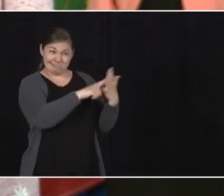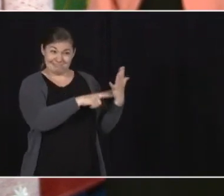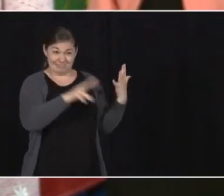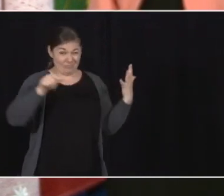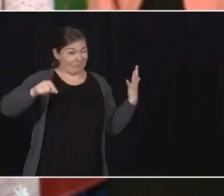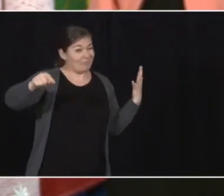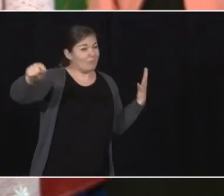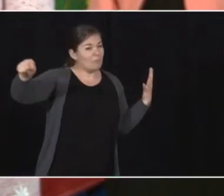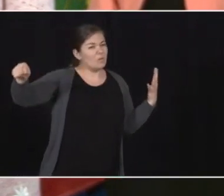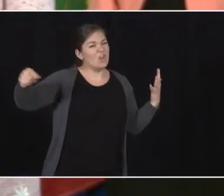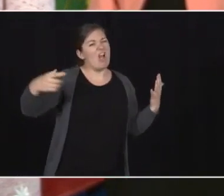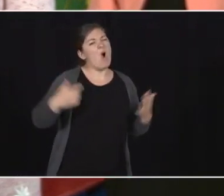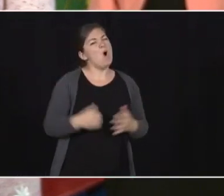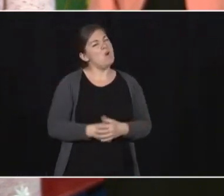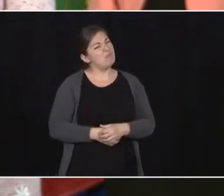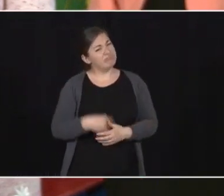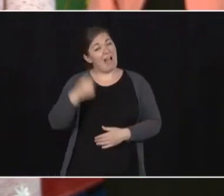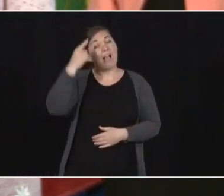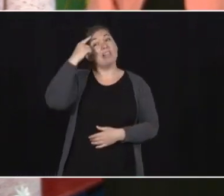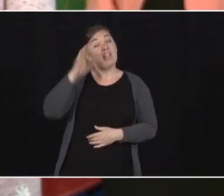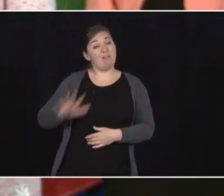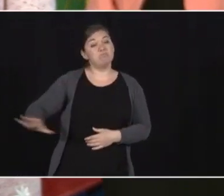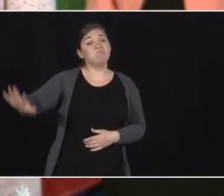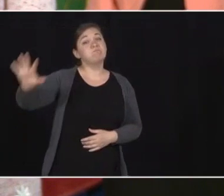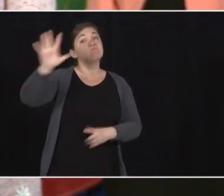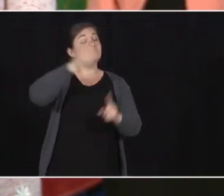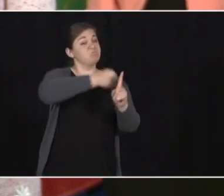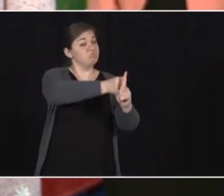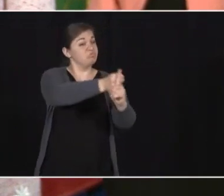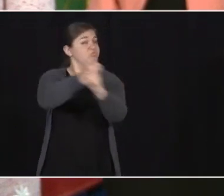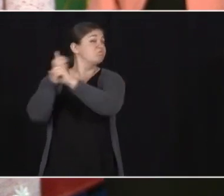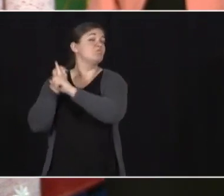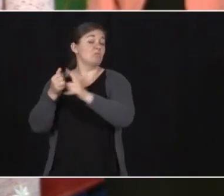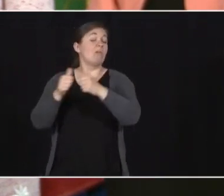How widespread do you think these serious systemic issues actually are?